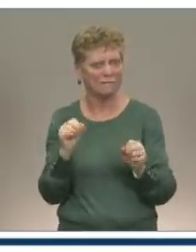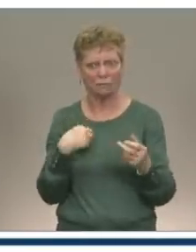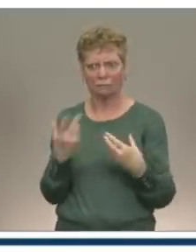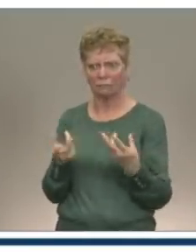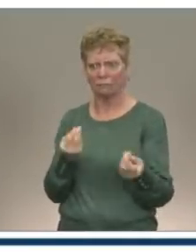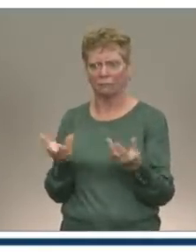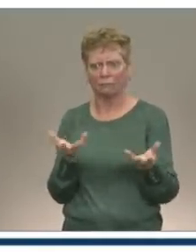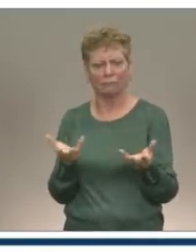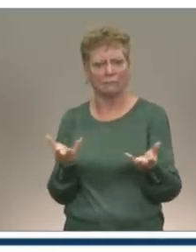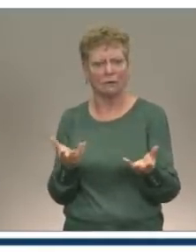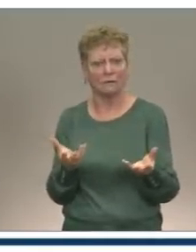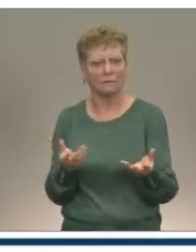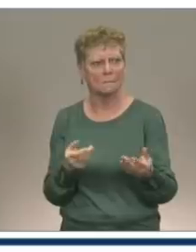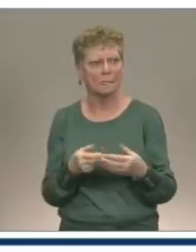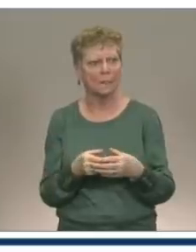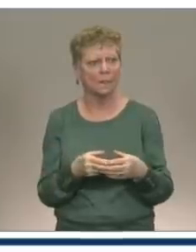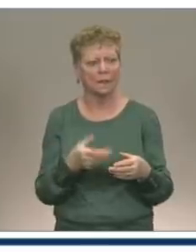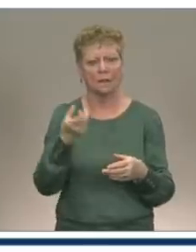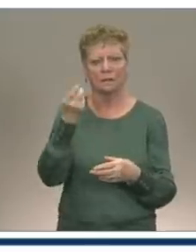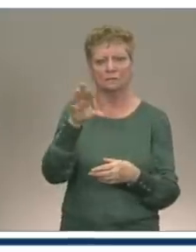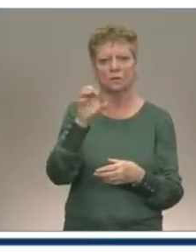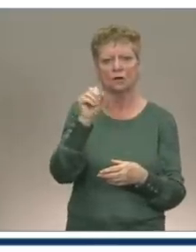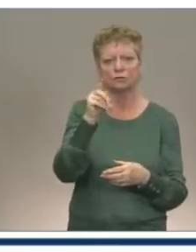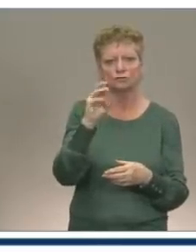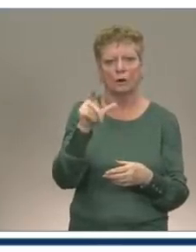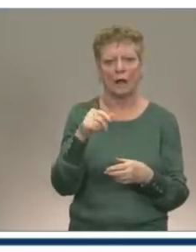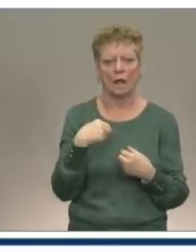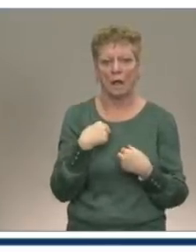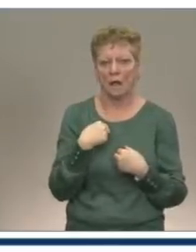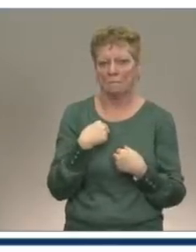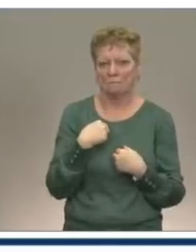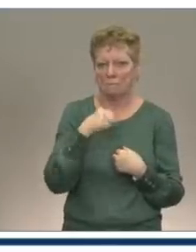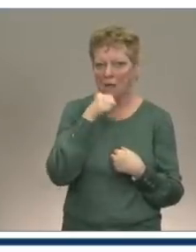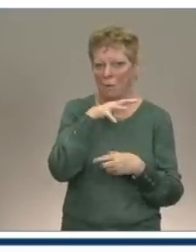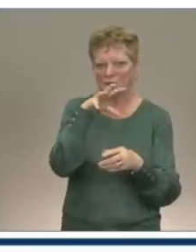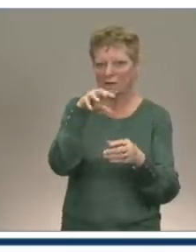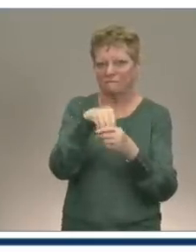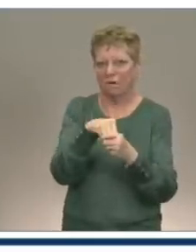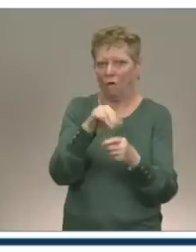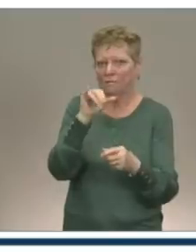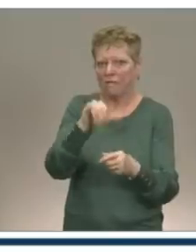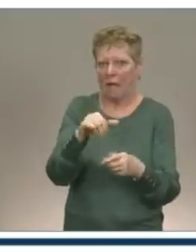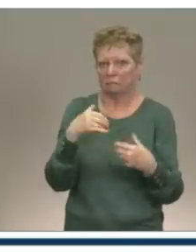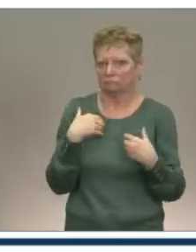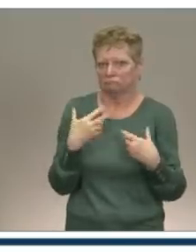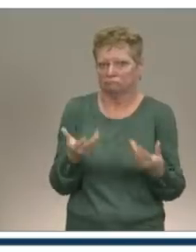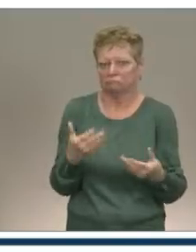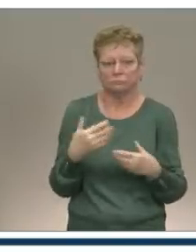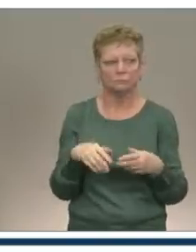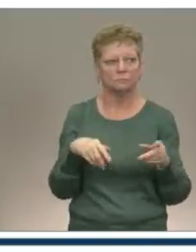i i i i was not involved in any detail in those conversations so yeah i think it's it's something